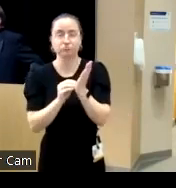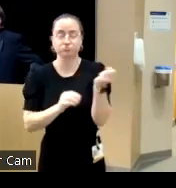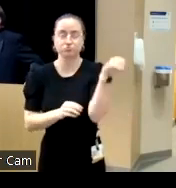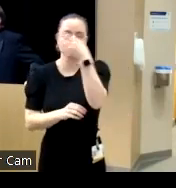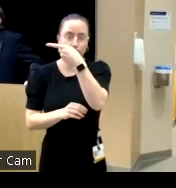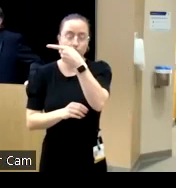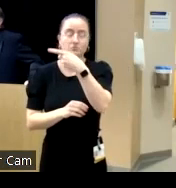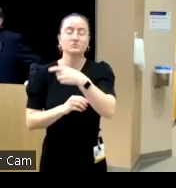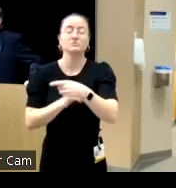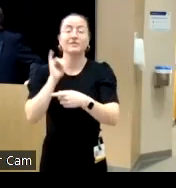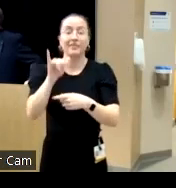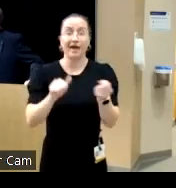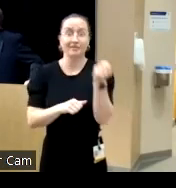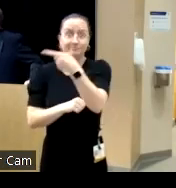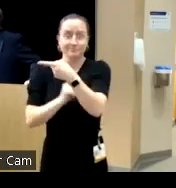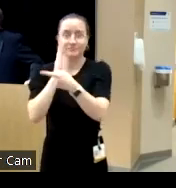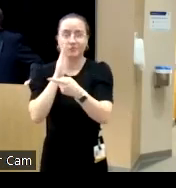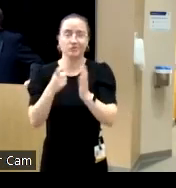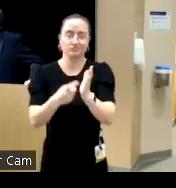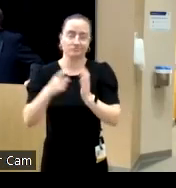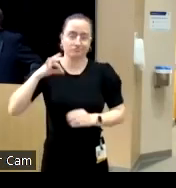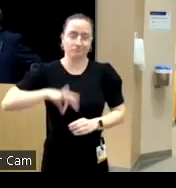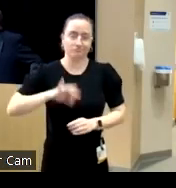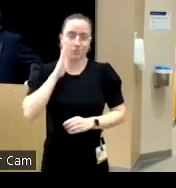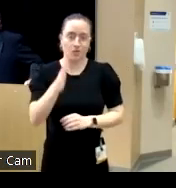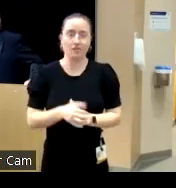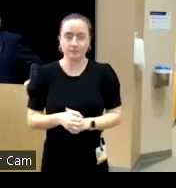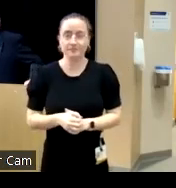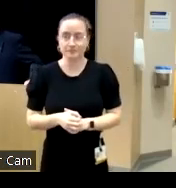ongoing quality improvement for our series and greatly appreciate your input there